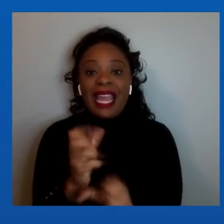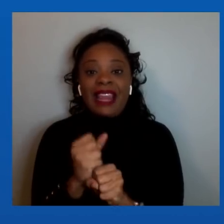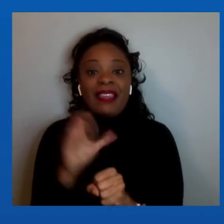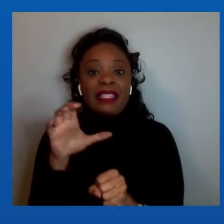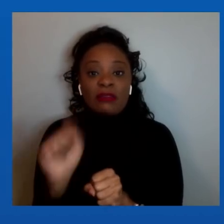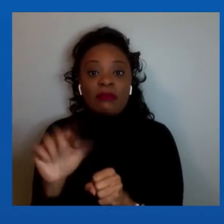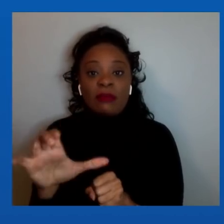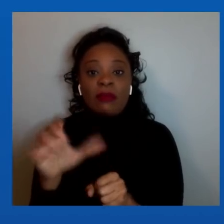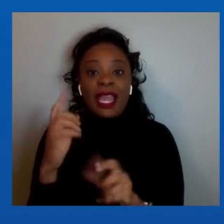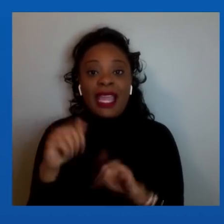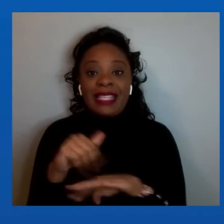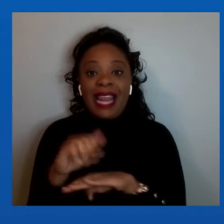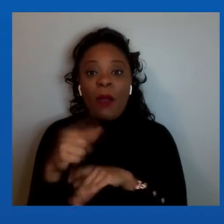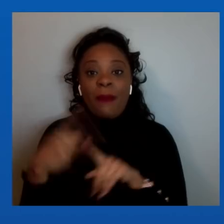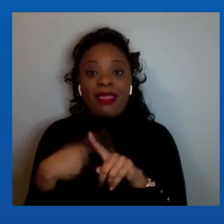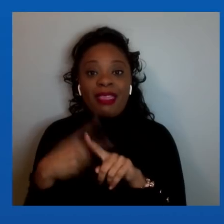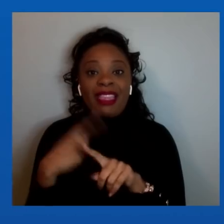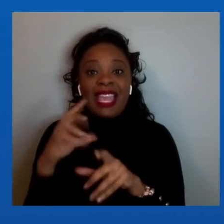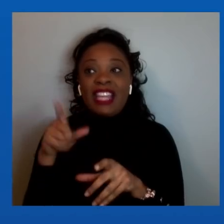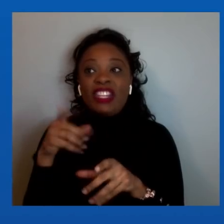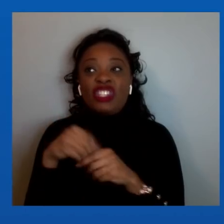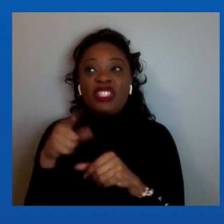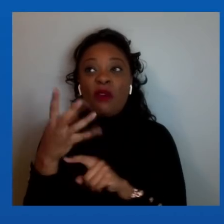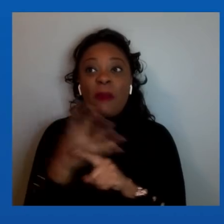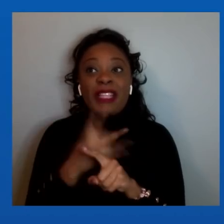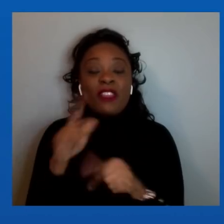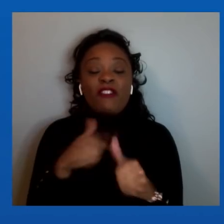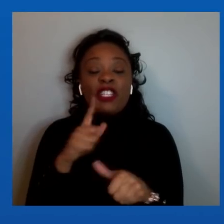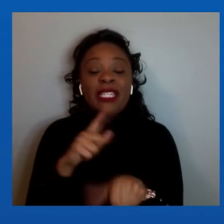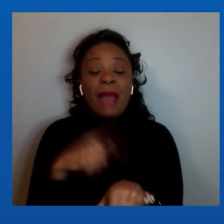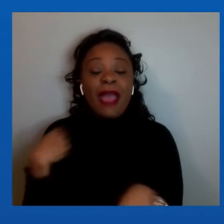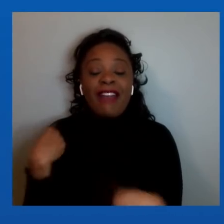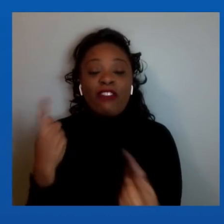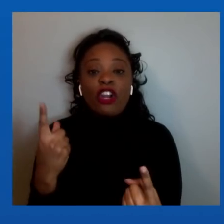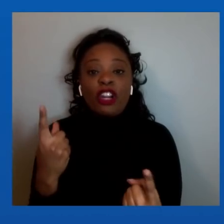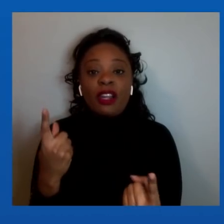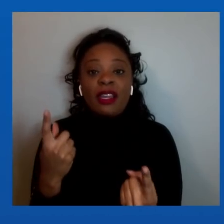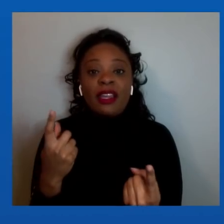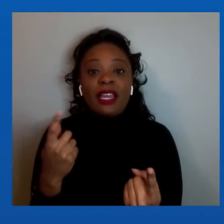and just four months for the first time ever fell to two people the Secretary of Treasury,